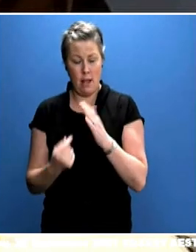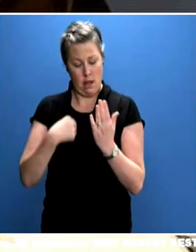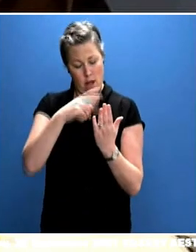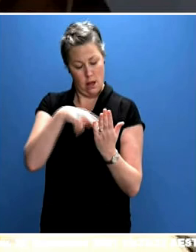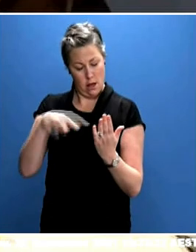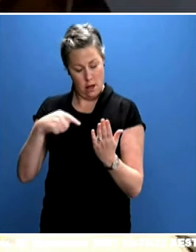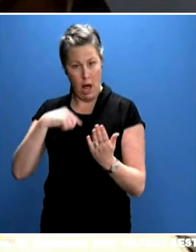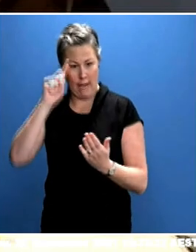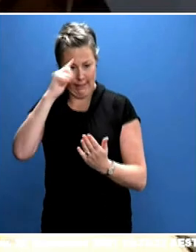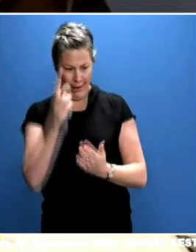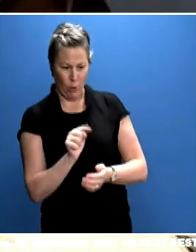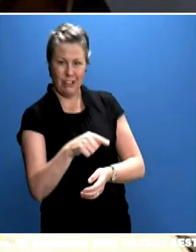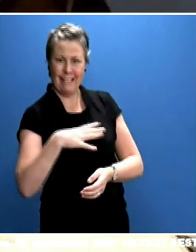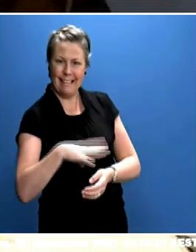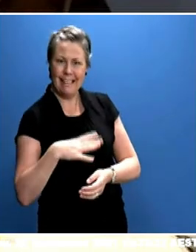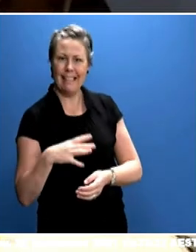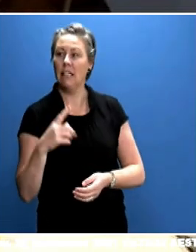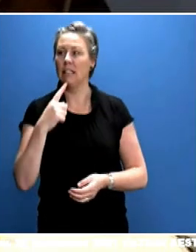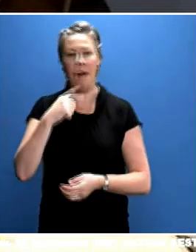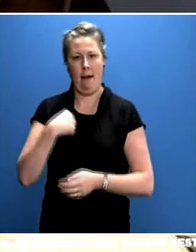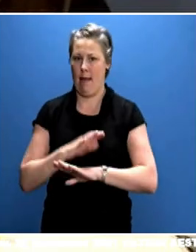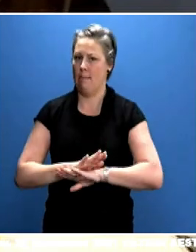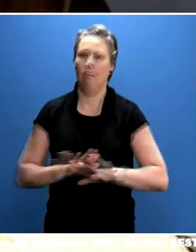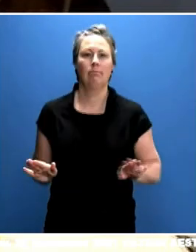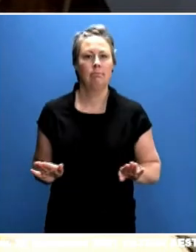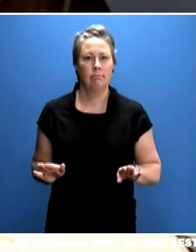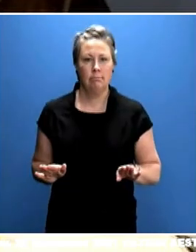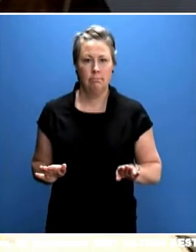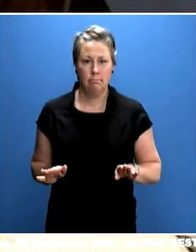trauma needs, and I was advised I was not permitted to obtain that copy.